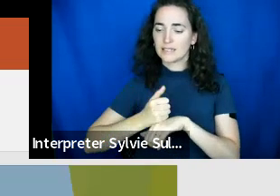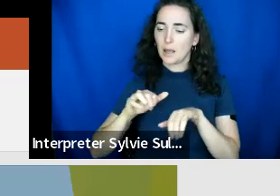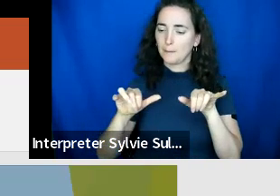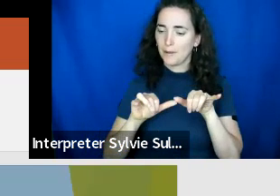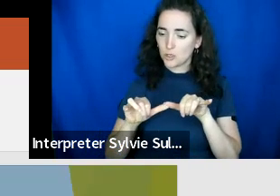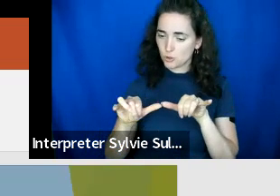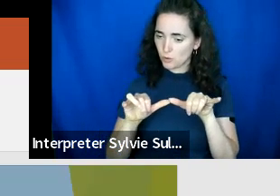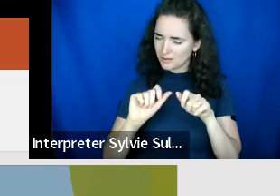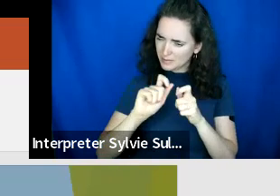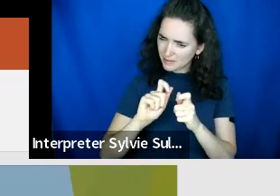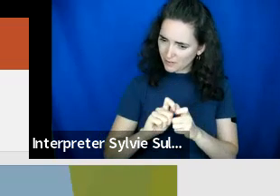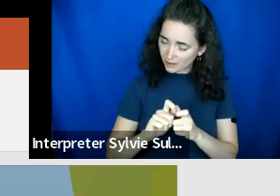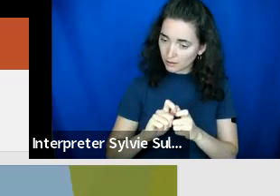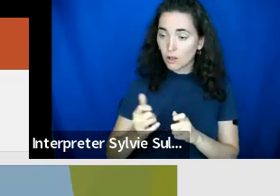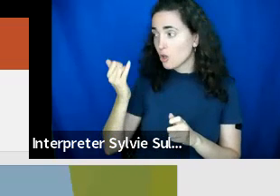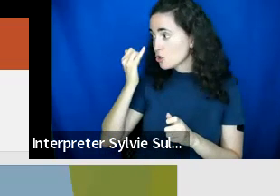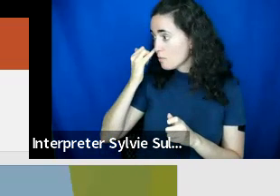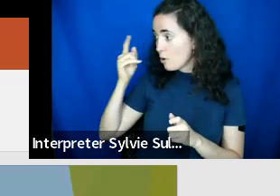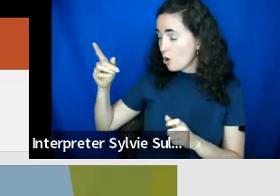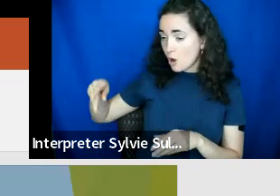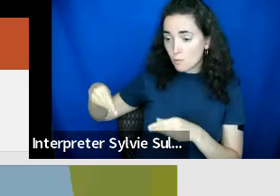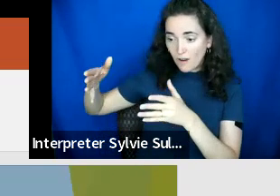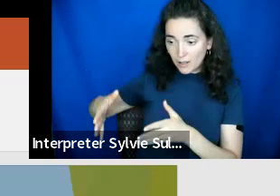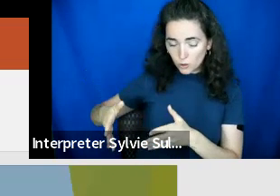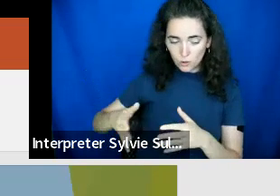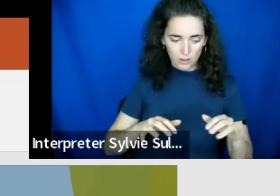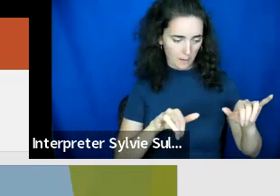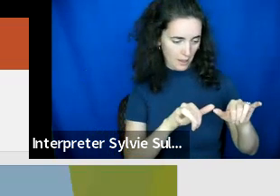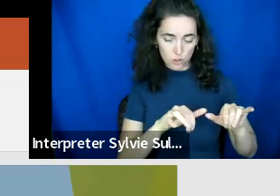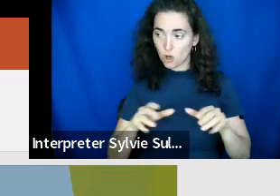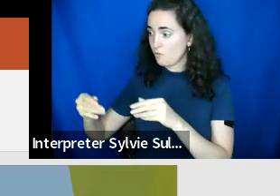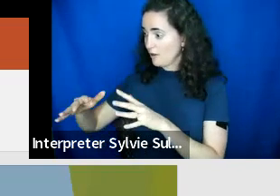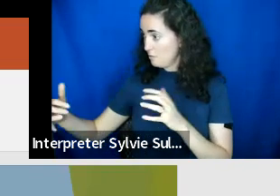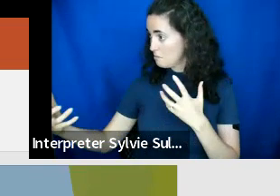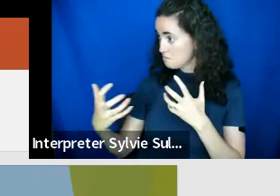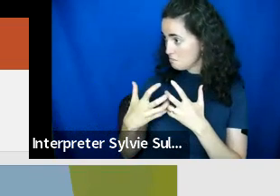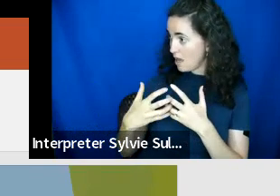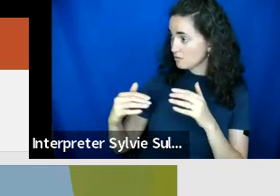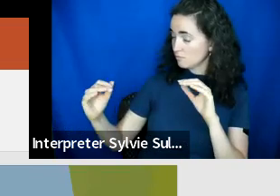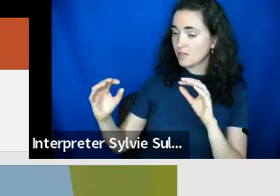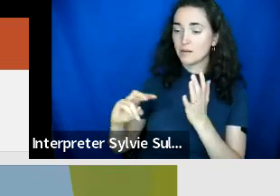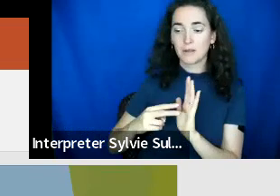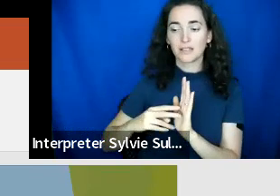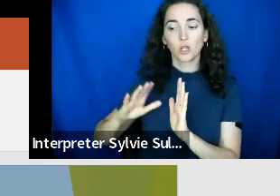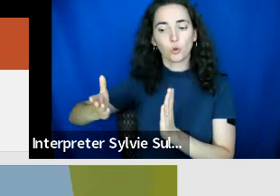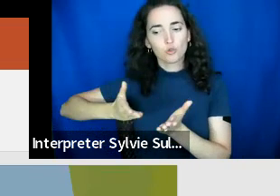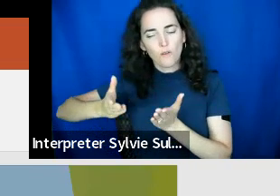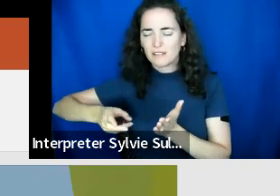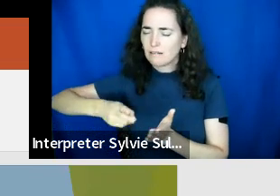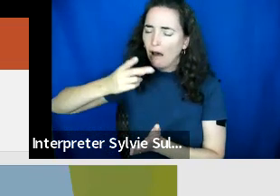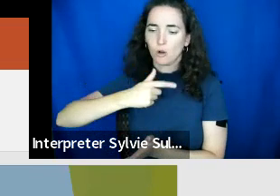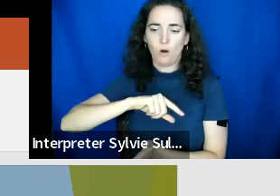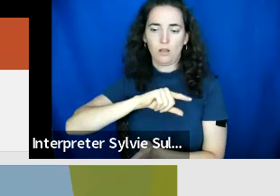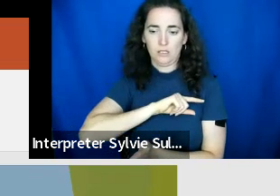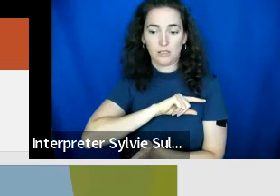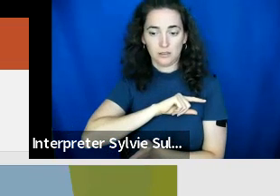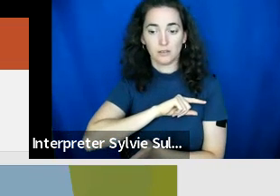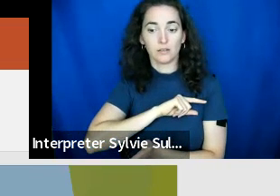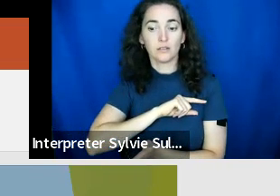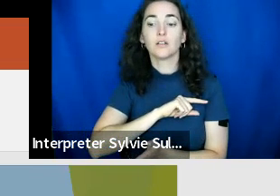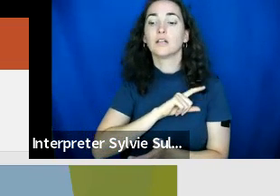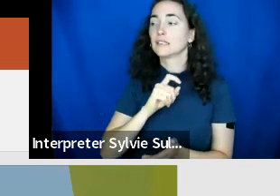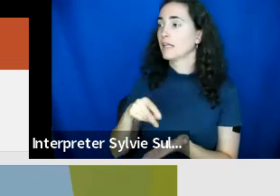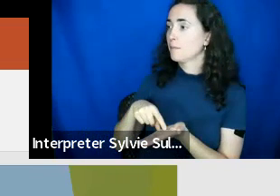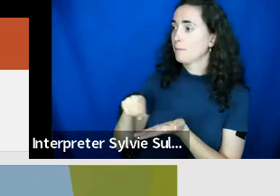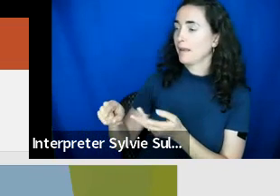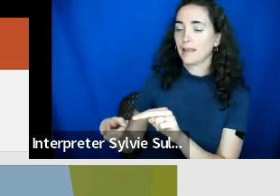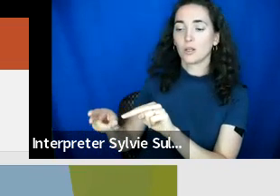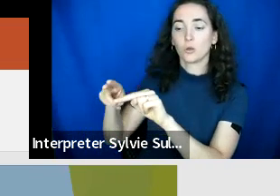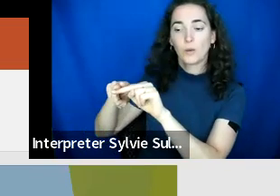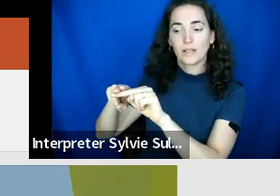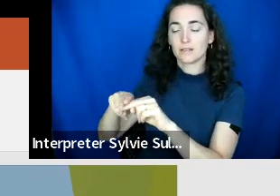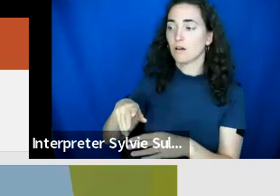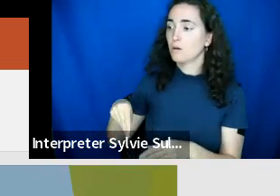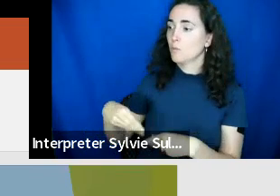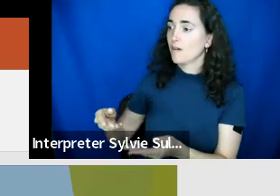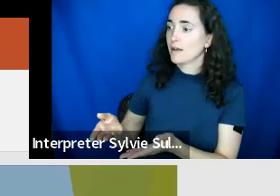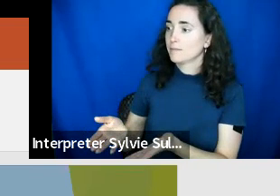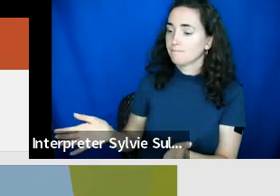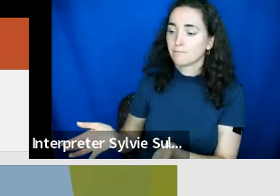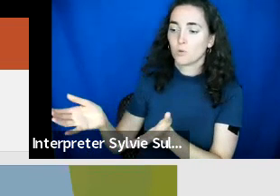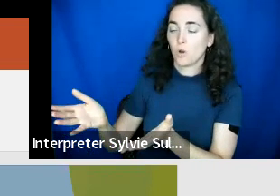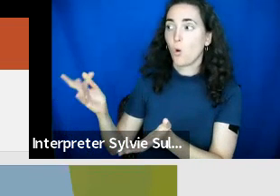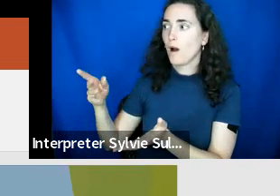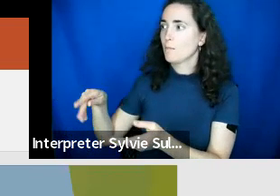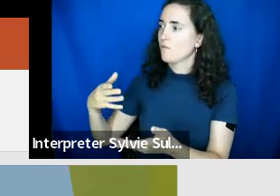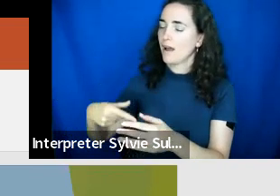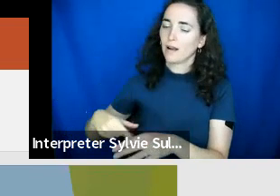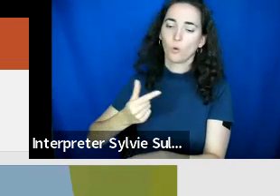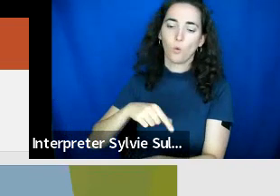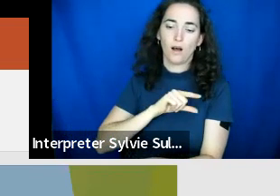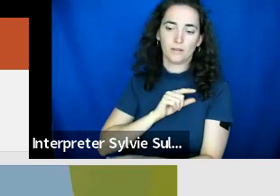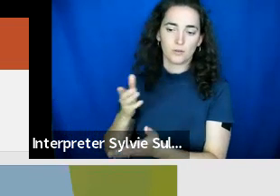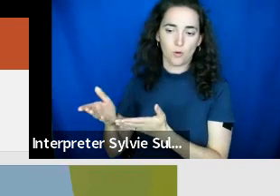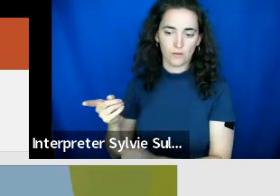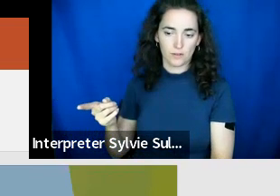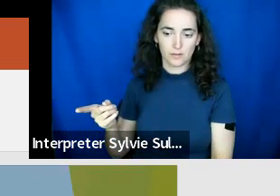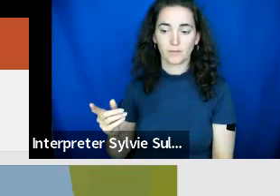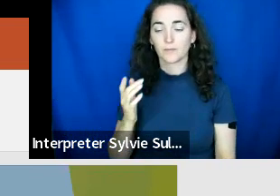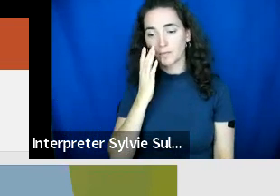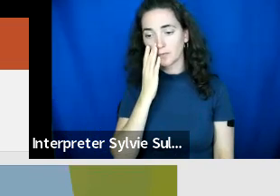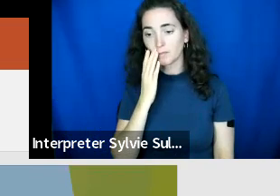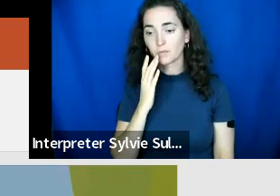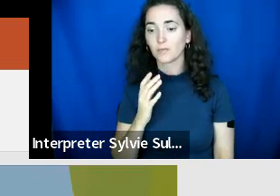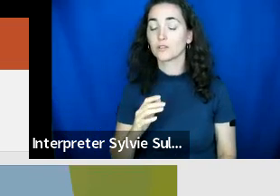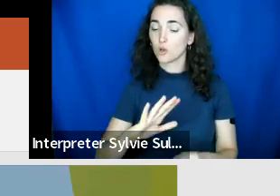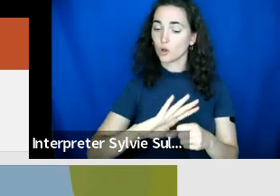And if providers are able to meet the metrics, which means that they are providing a higher quality of services, then you are able to give them additional payments or incentive payments for providing quality services our office right before covid